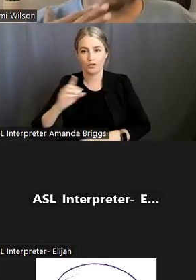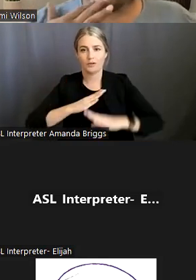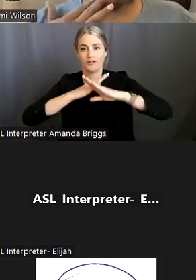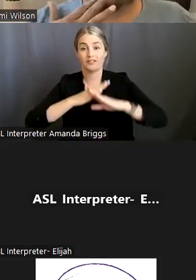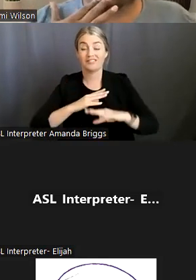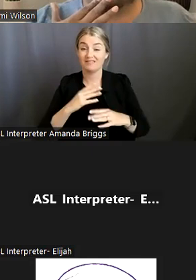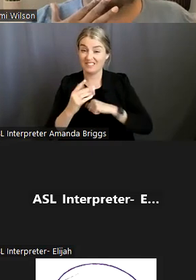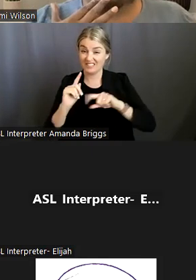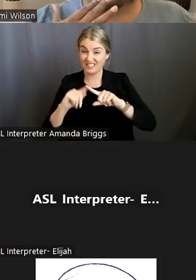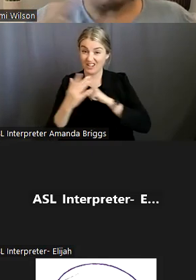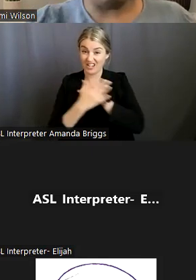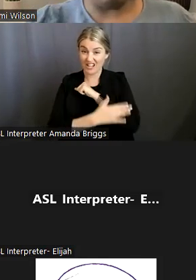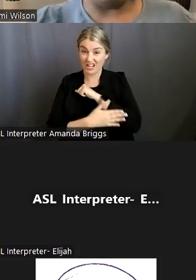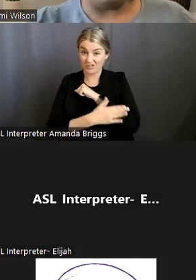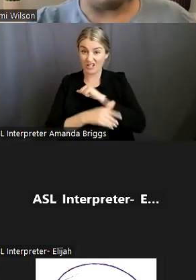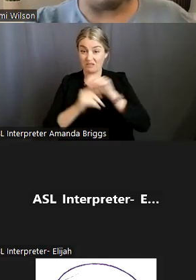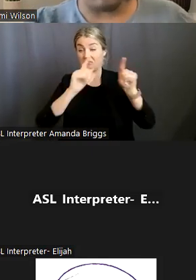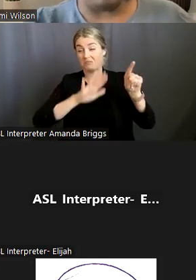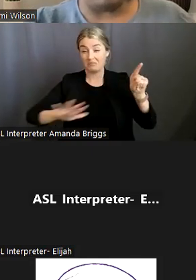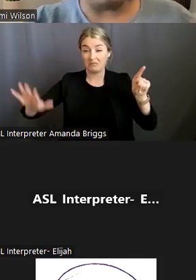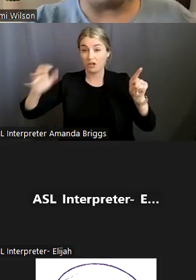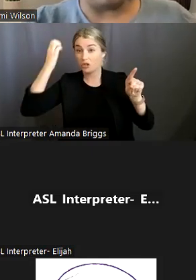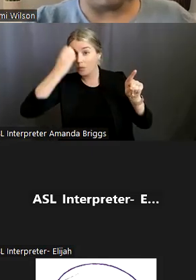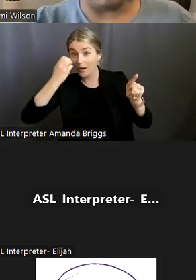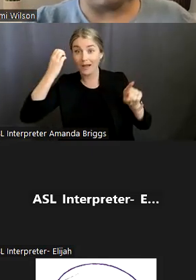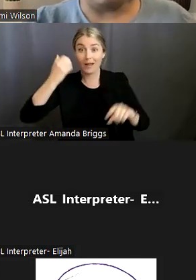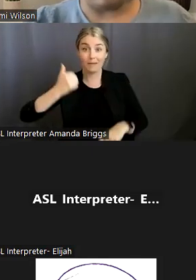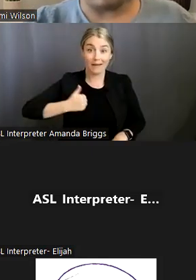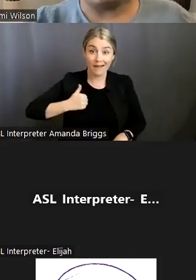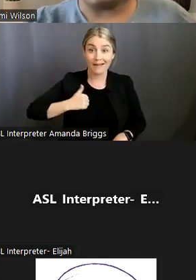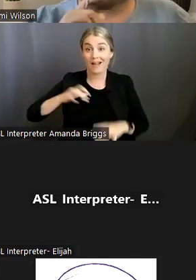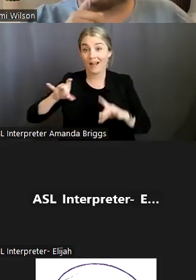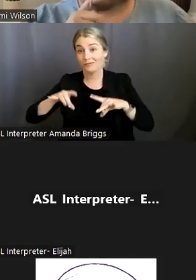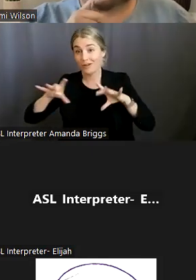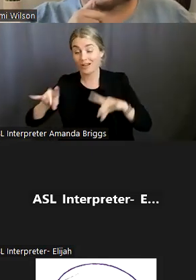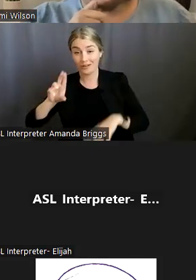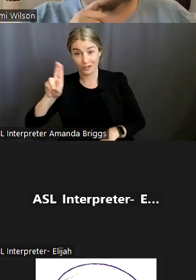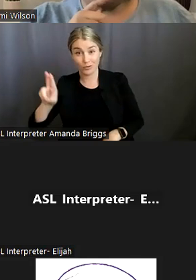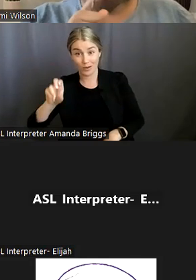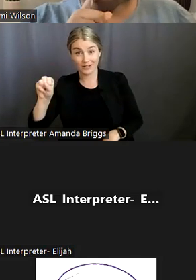now, all across Europe, Canada, Australia, and the U.S.